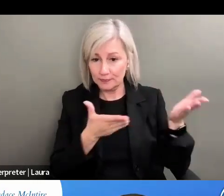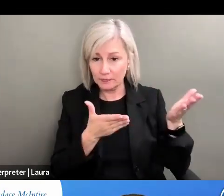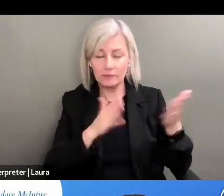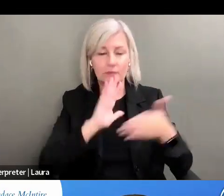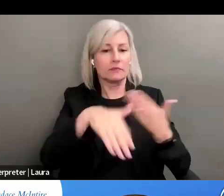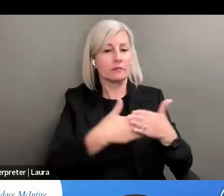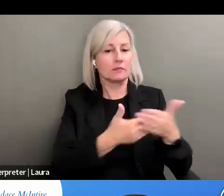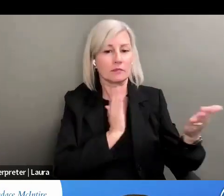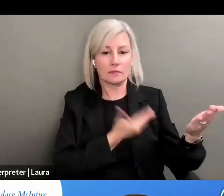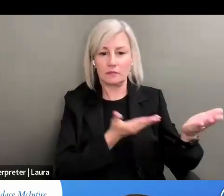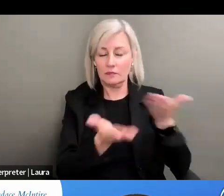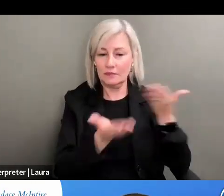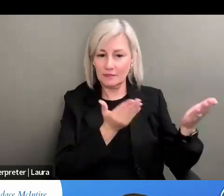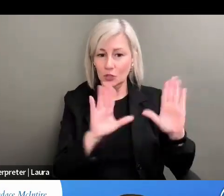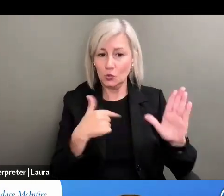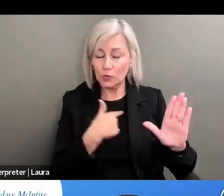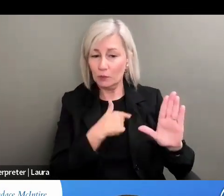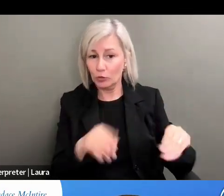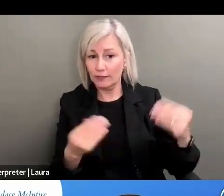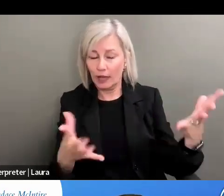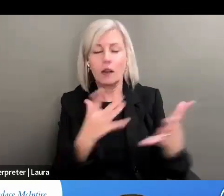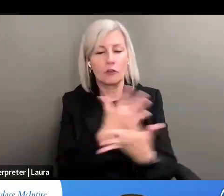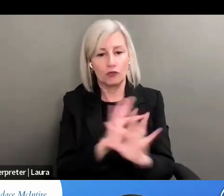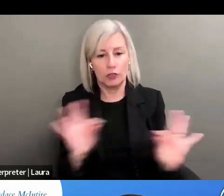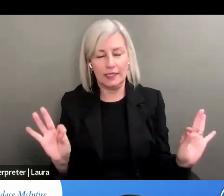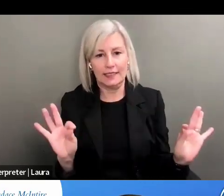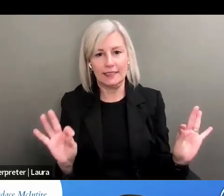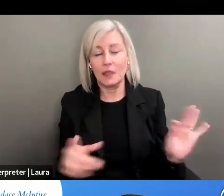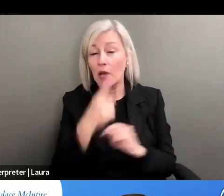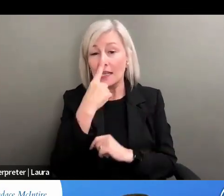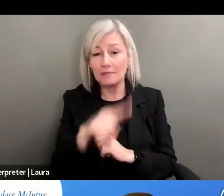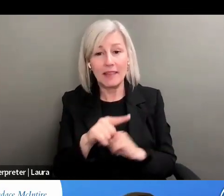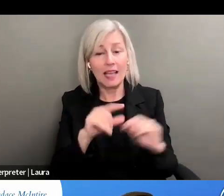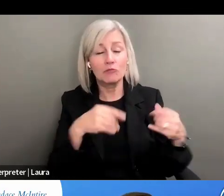services that we provide are free. So, if you can give us feedback on today's